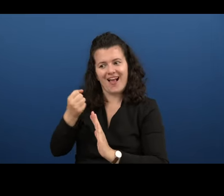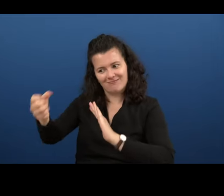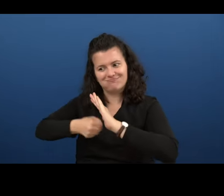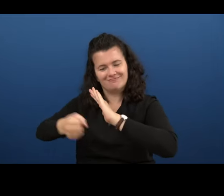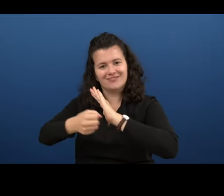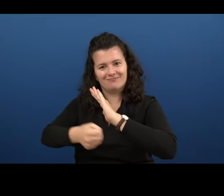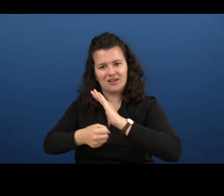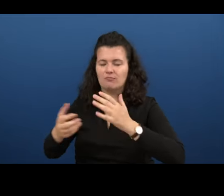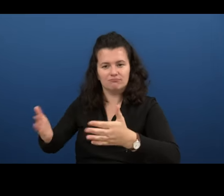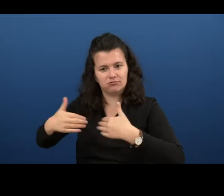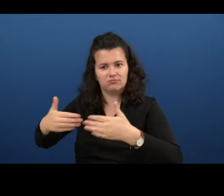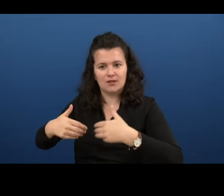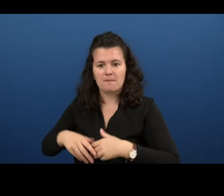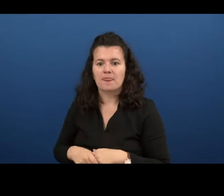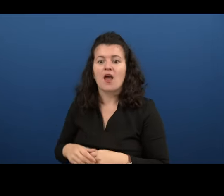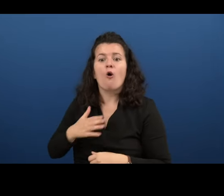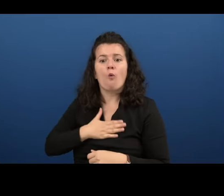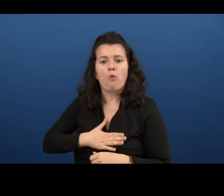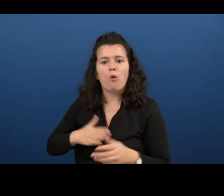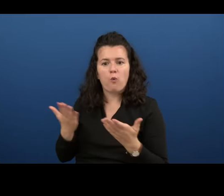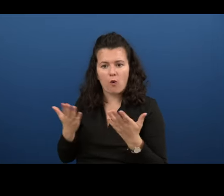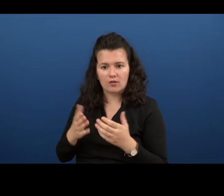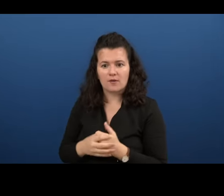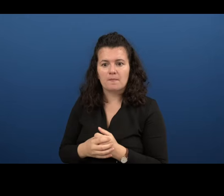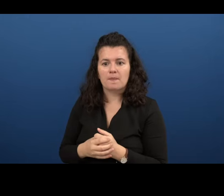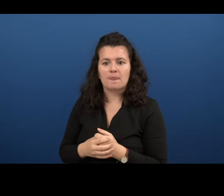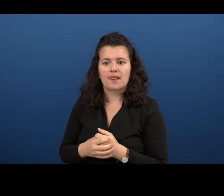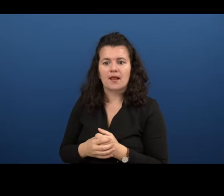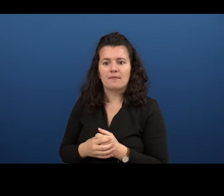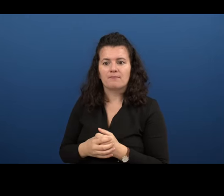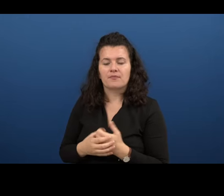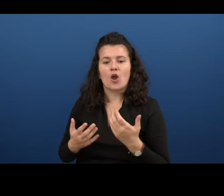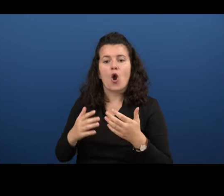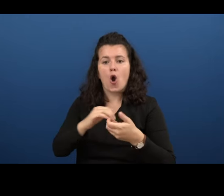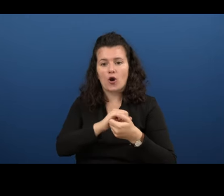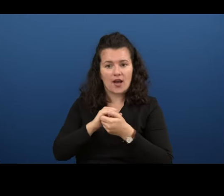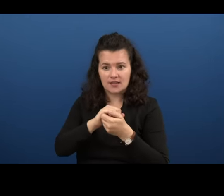that have the conviction and commitment to ensure that we have matters inclusion at the